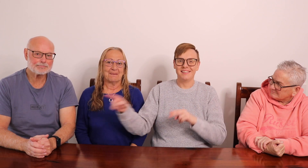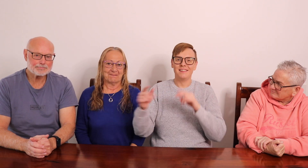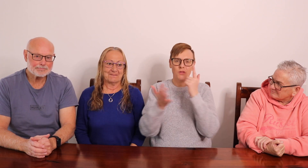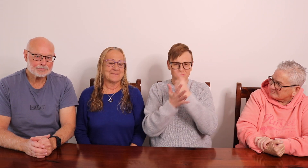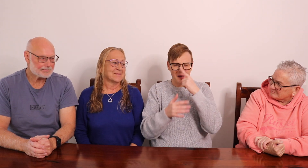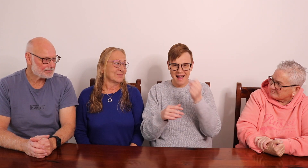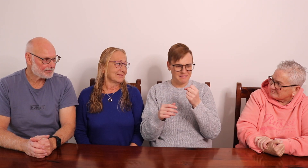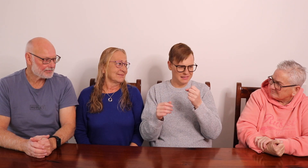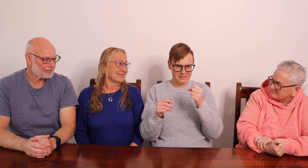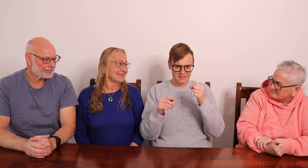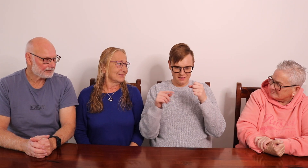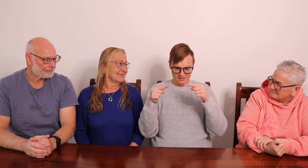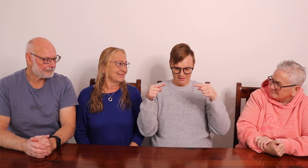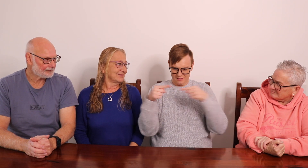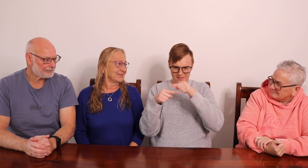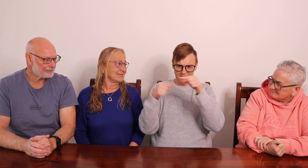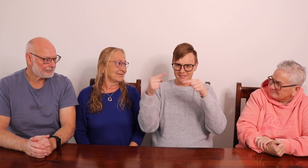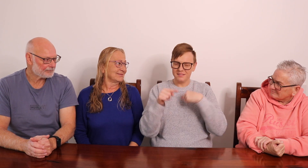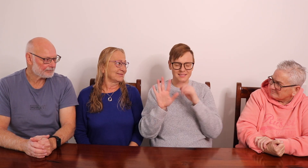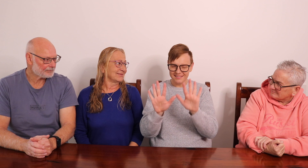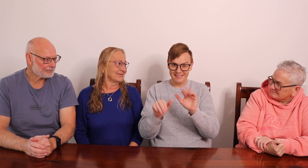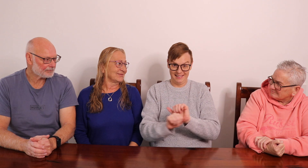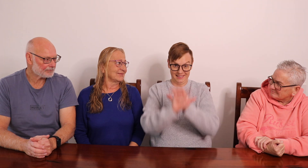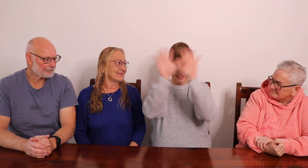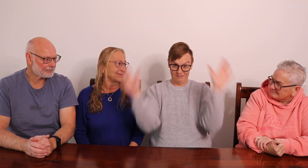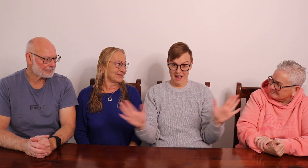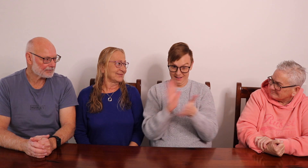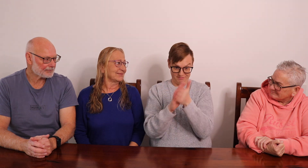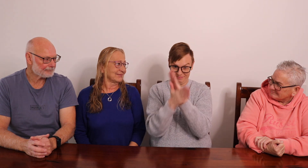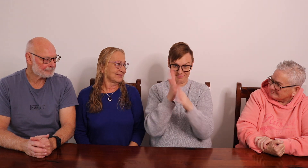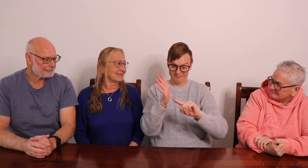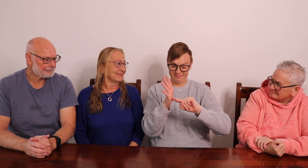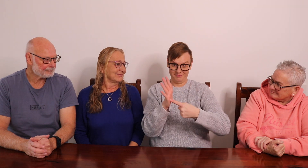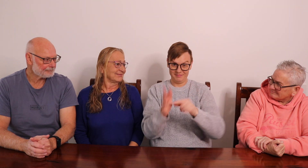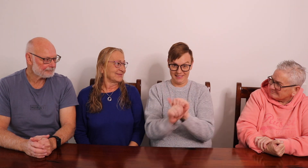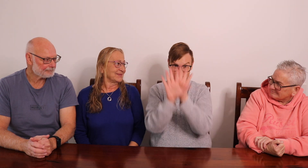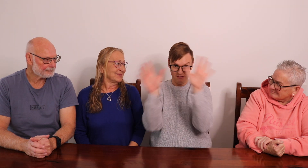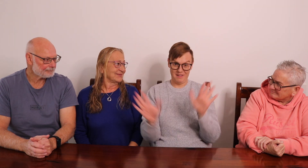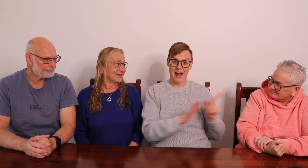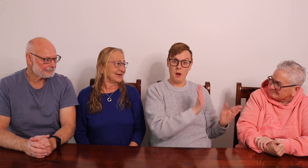Most of you are confused which is which and who is who, I am clarifying this, that's it. Clarifying.